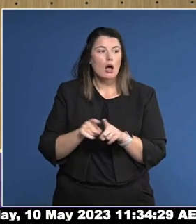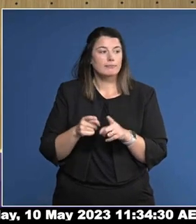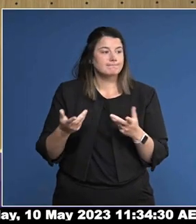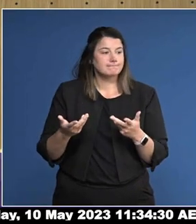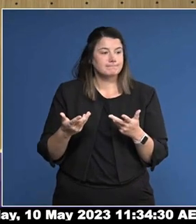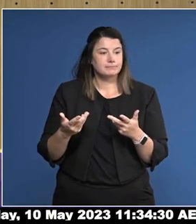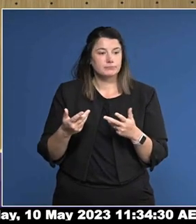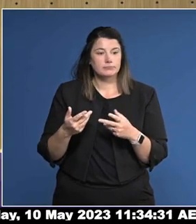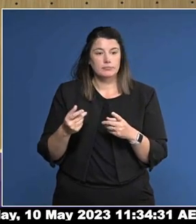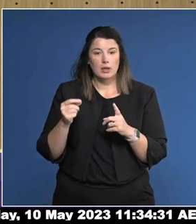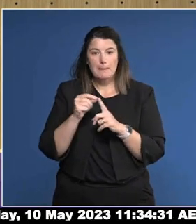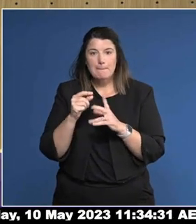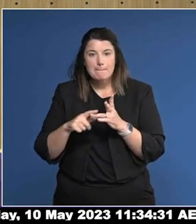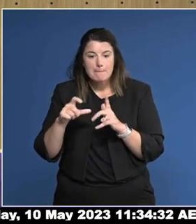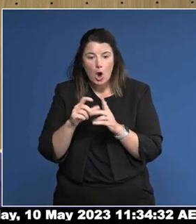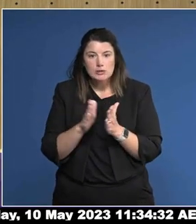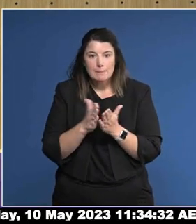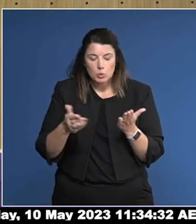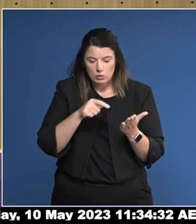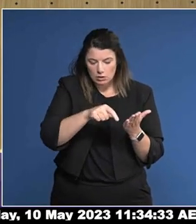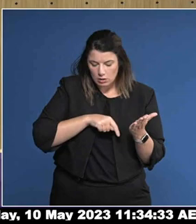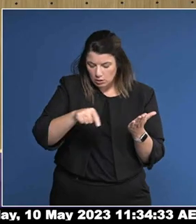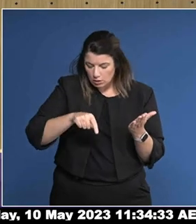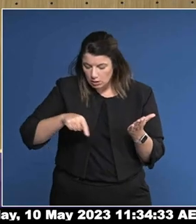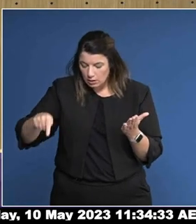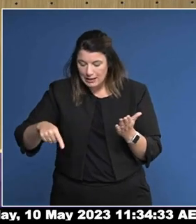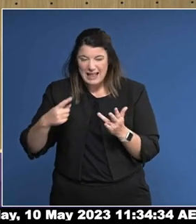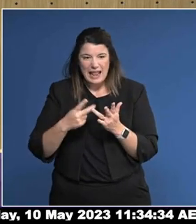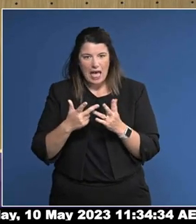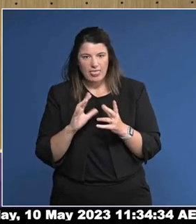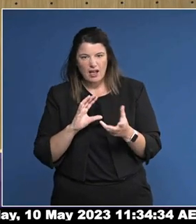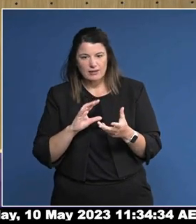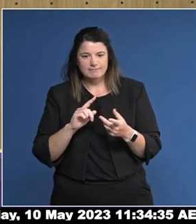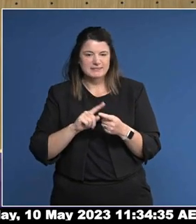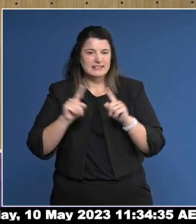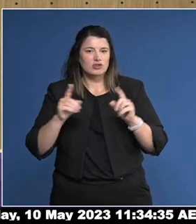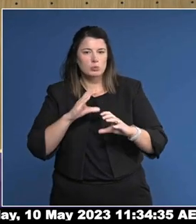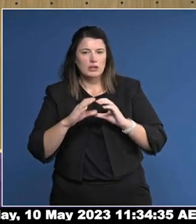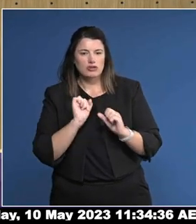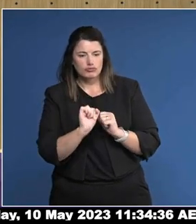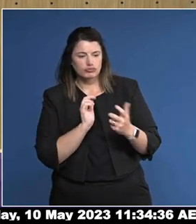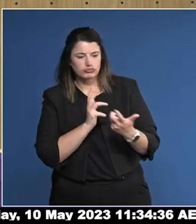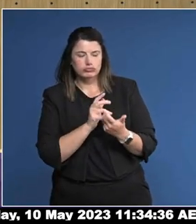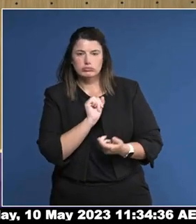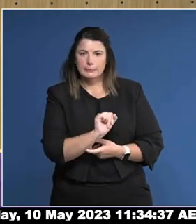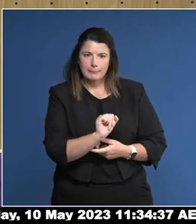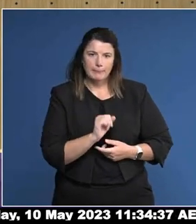PODD book and their other augmentative communications, and as you probably have been